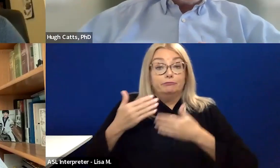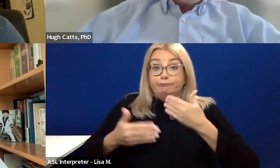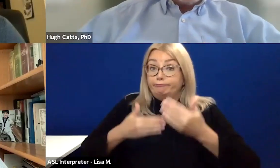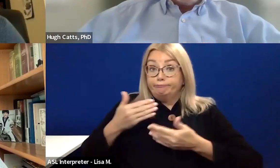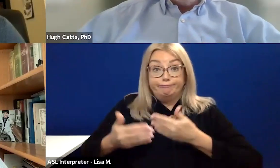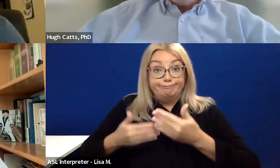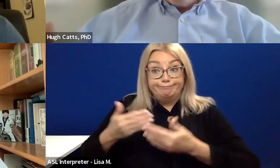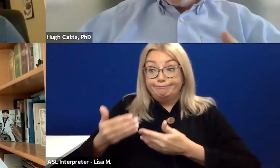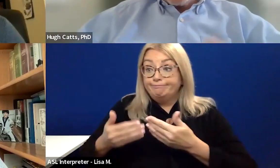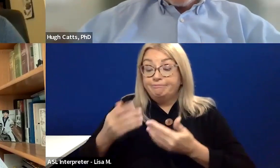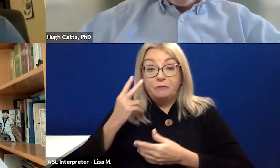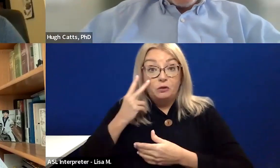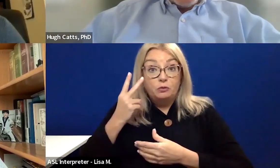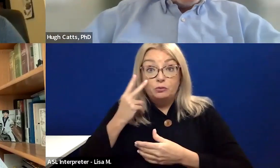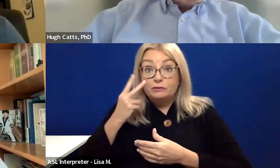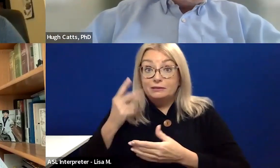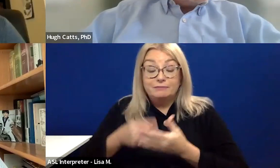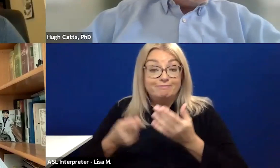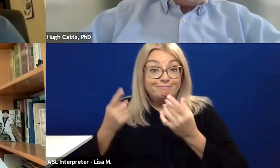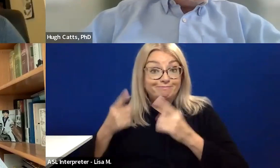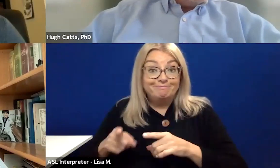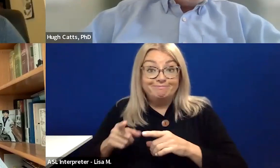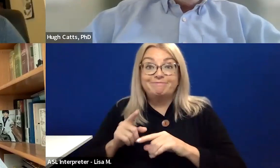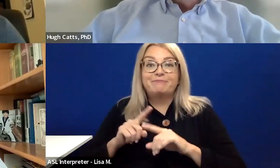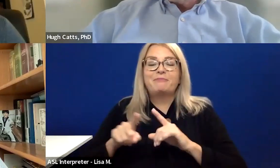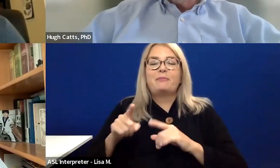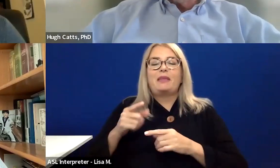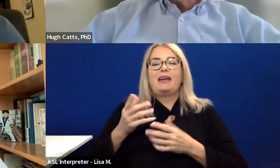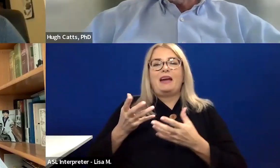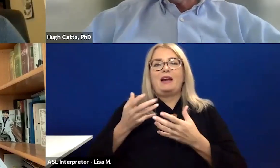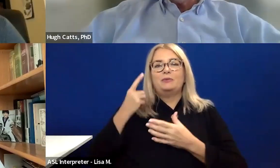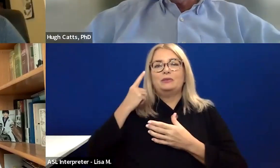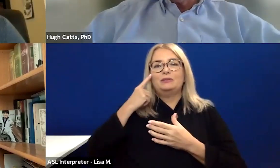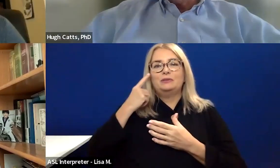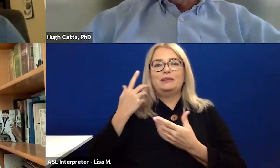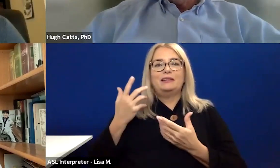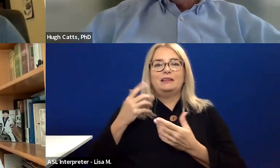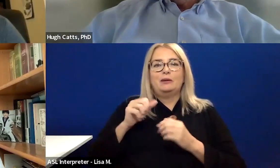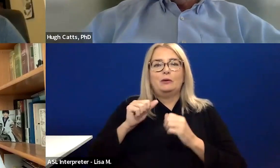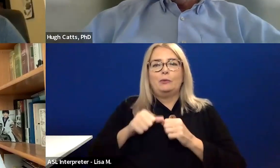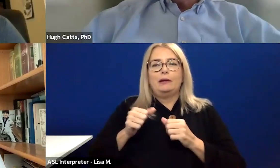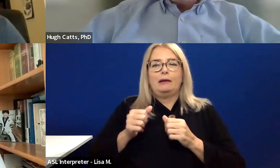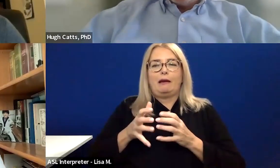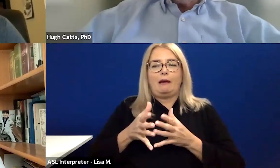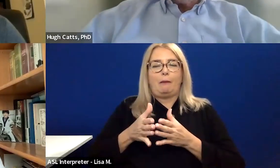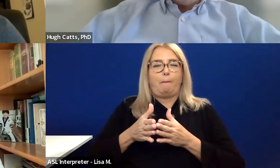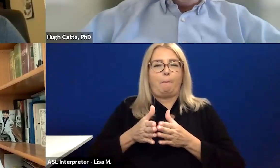it's going to go but I like to think that we can broaden this out a bit and and particularly in